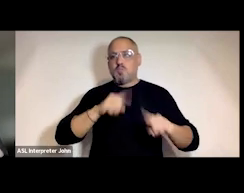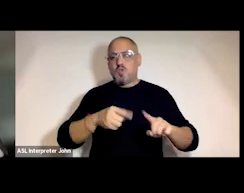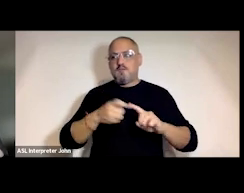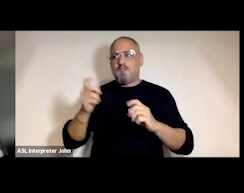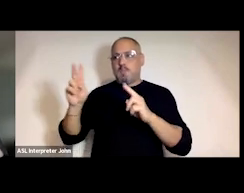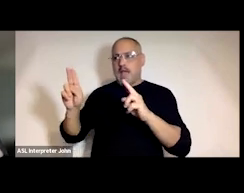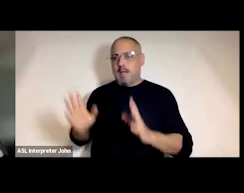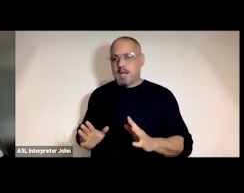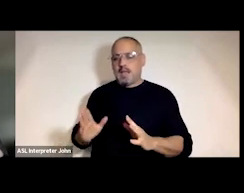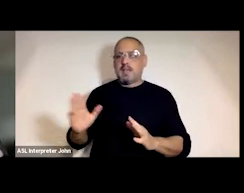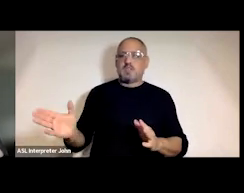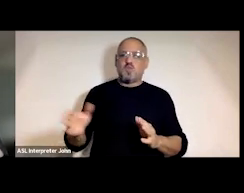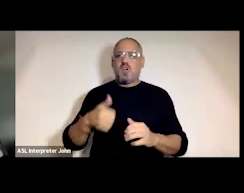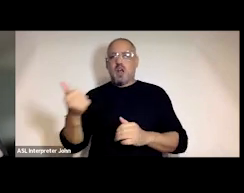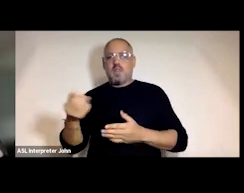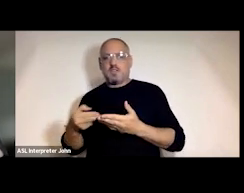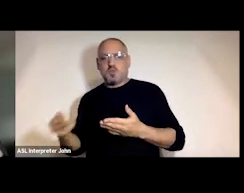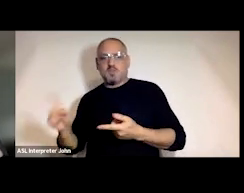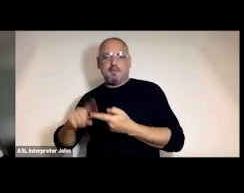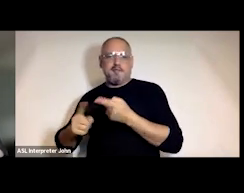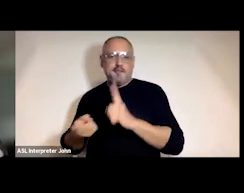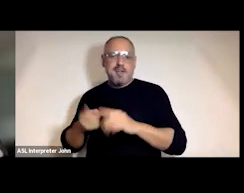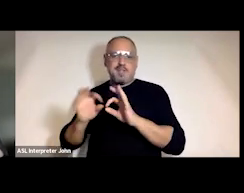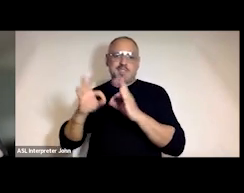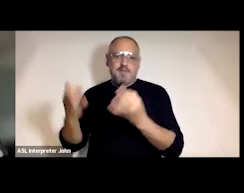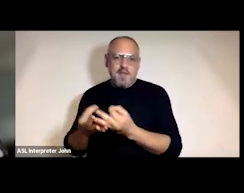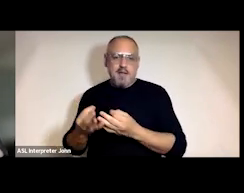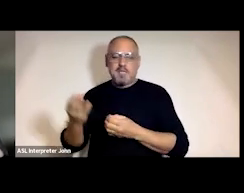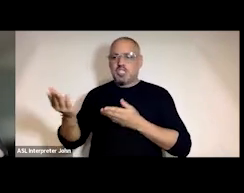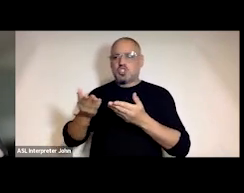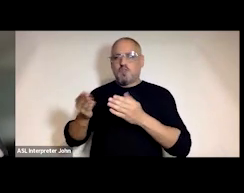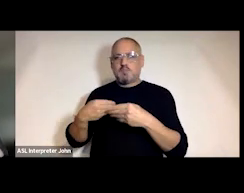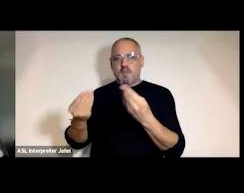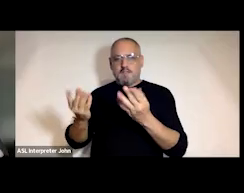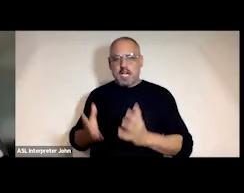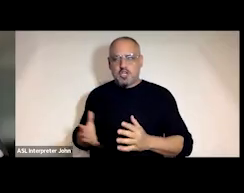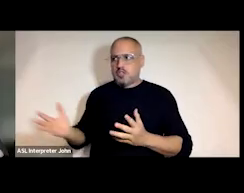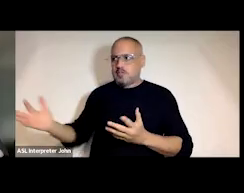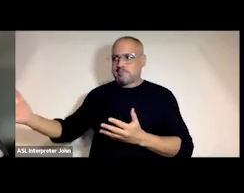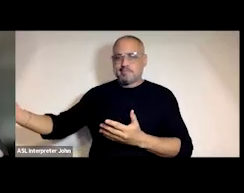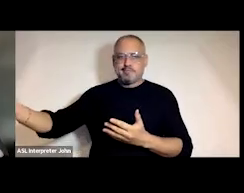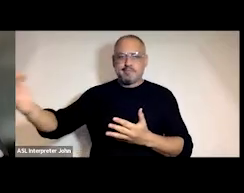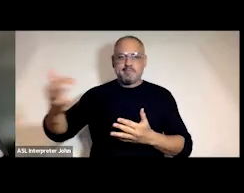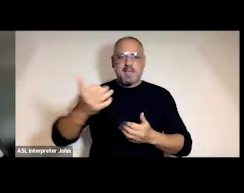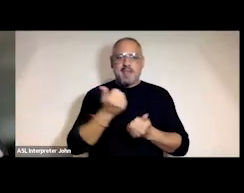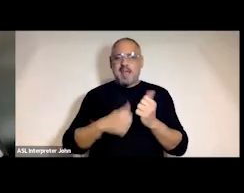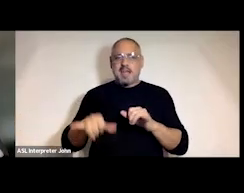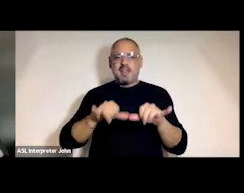or collateral sources, friends, family, other service providers, and any common treatment providers.